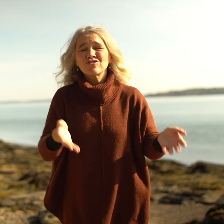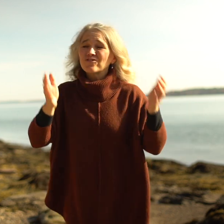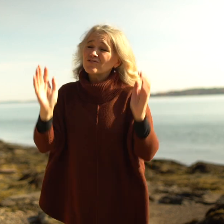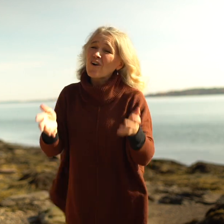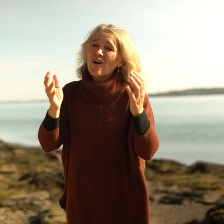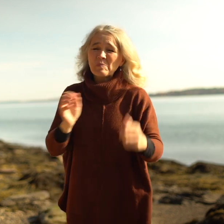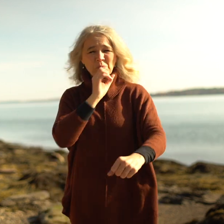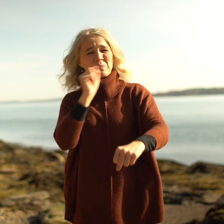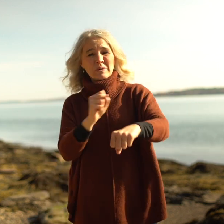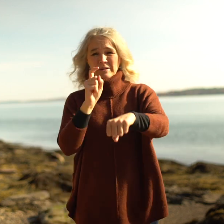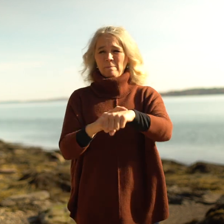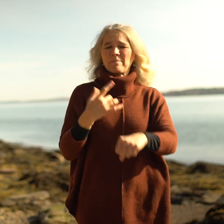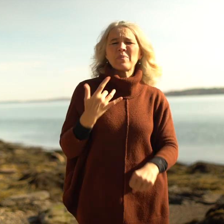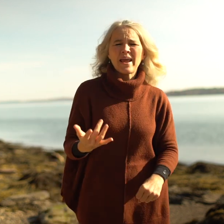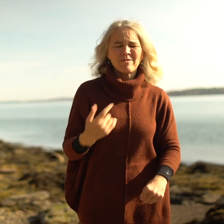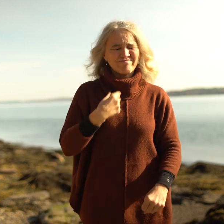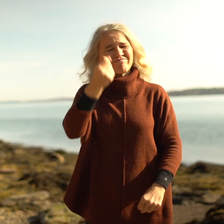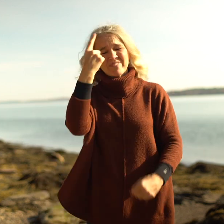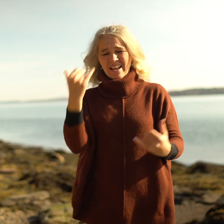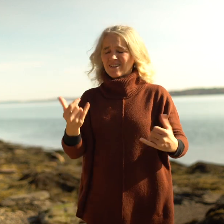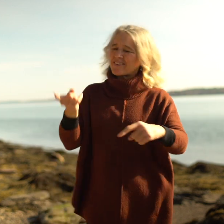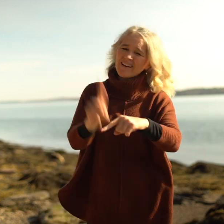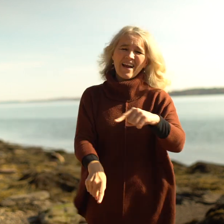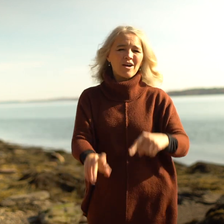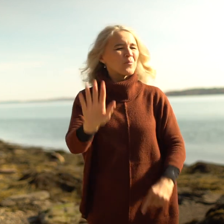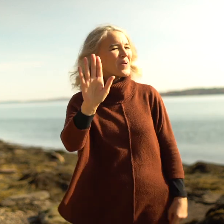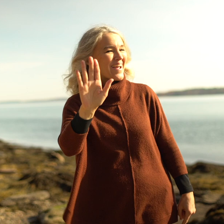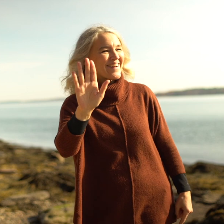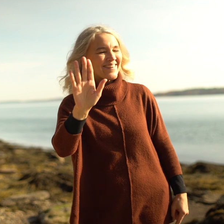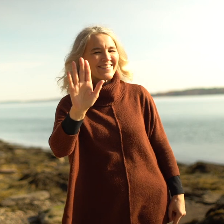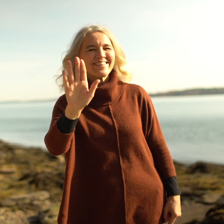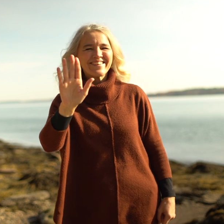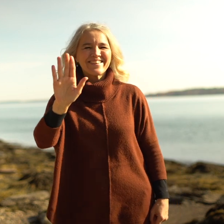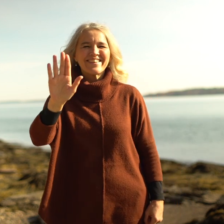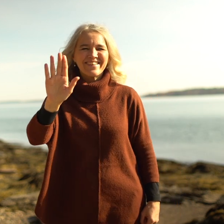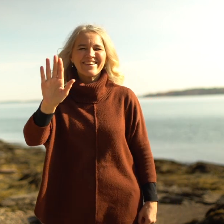and reminisce about the old times, but until then